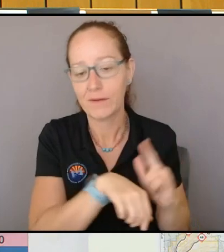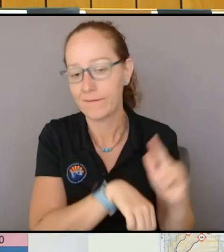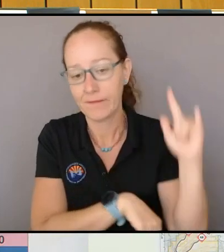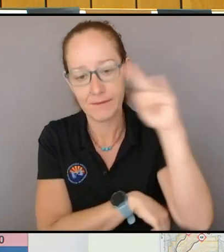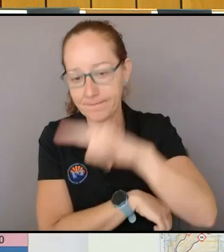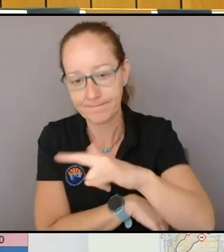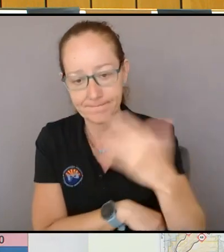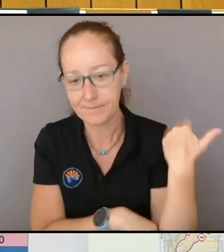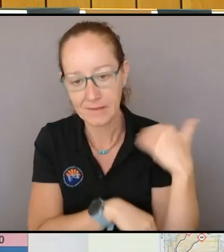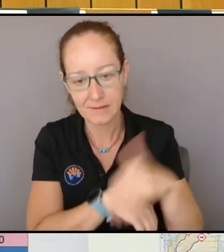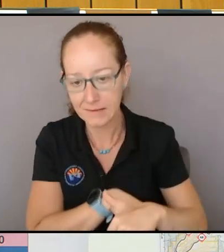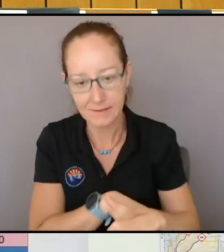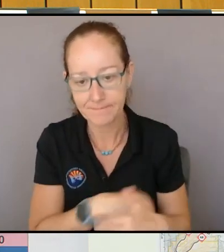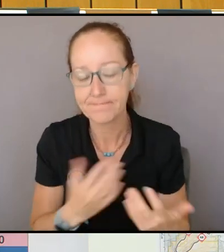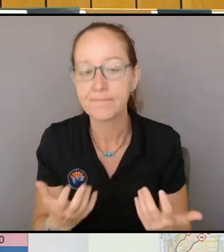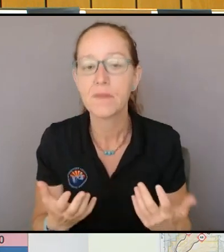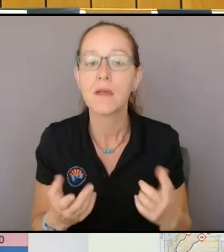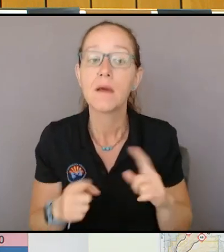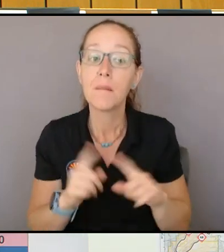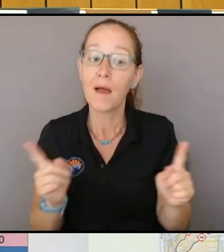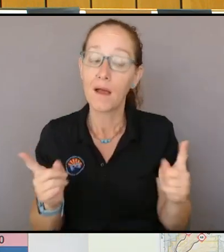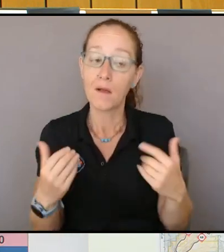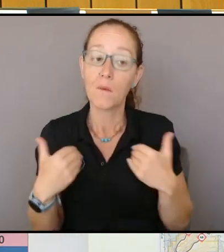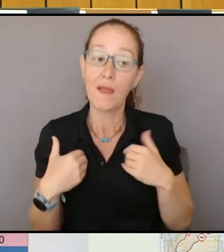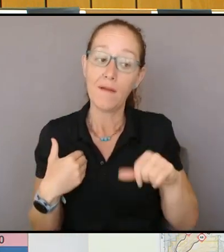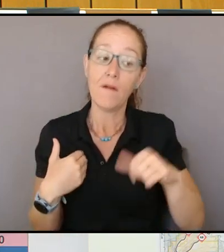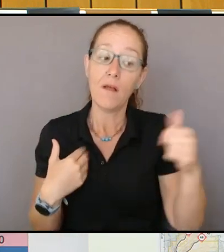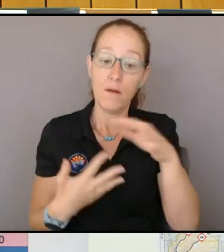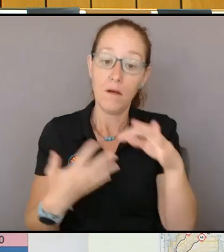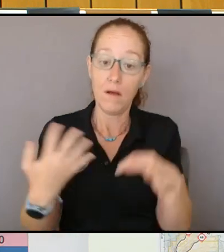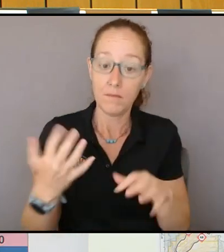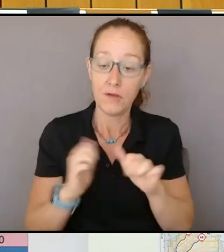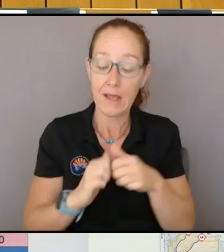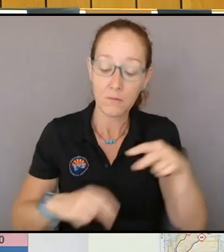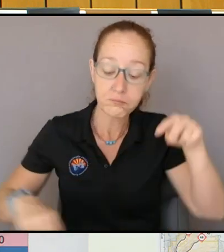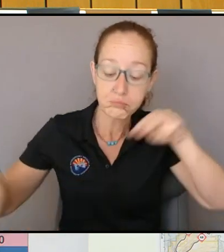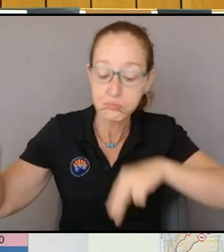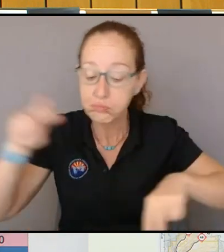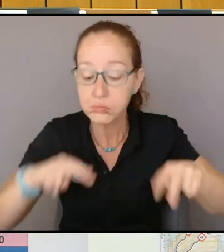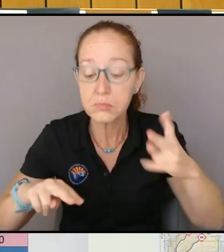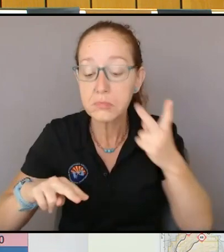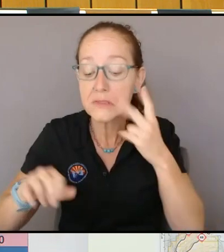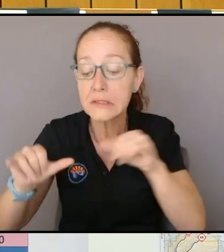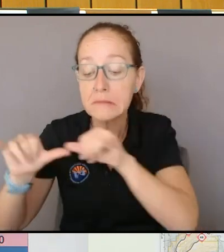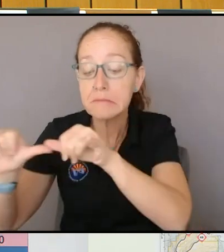have other ways of seeing where the fire-- where the fire is and where the fire has become more active. It just